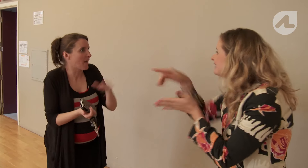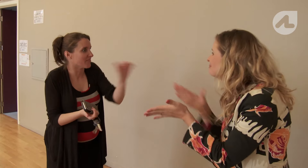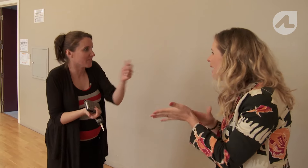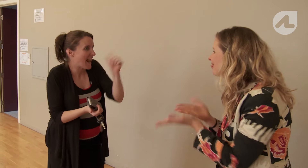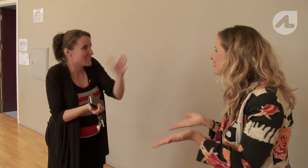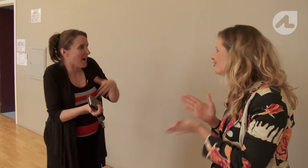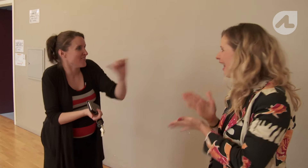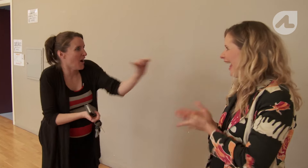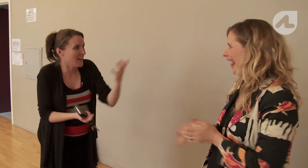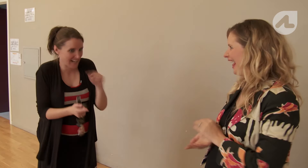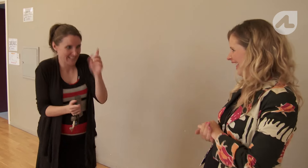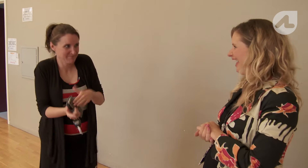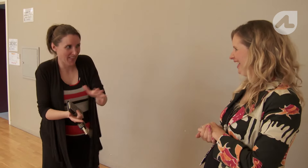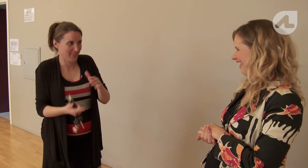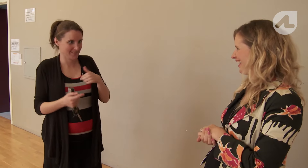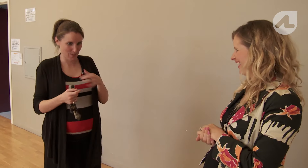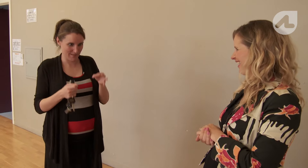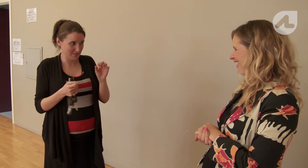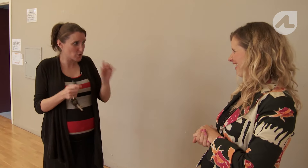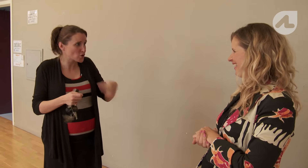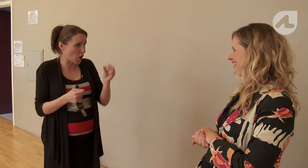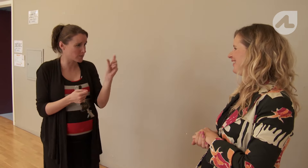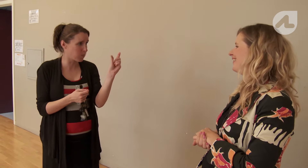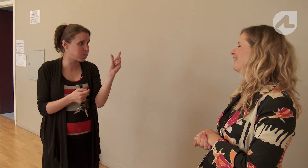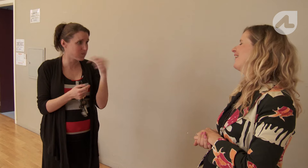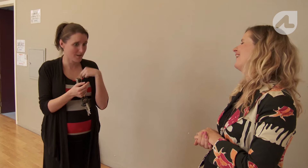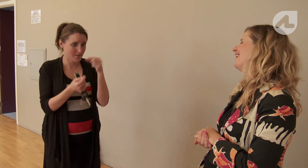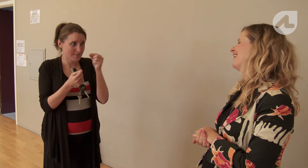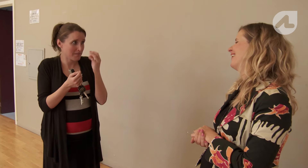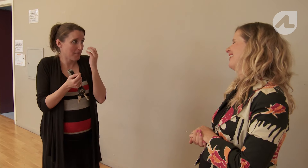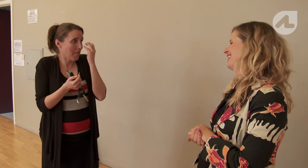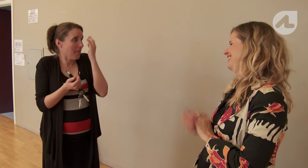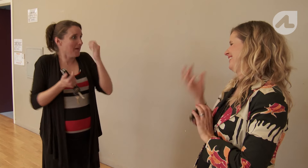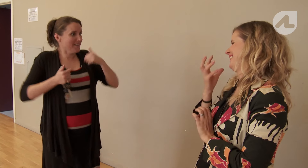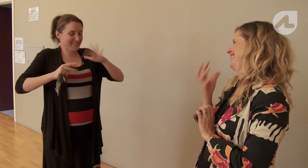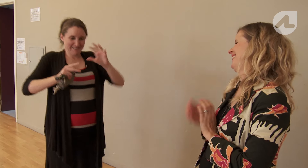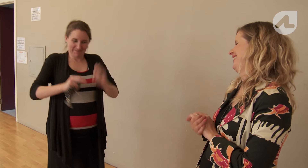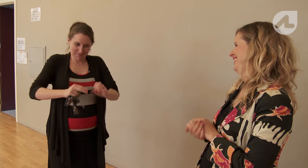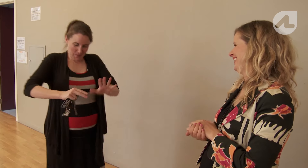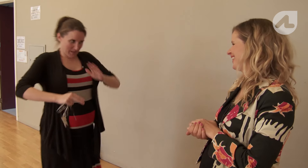Oh, that's right next month, next month! They're like this size and I just got a bit teary. Yeah...